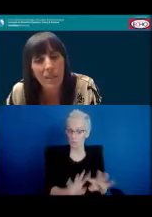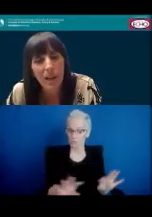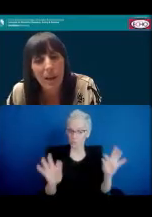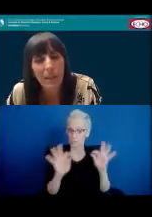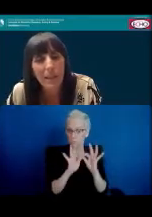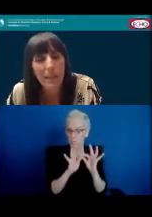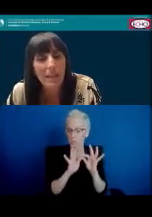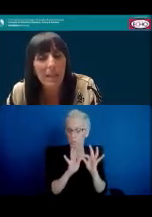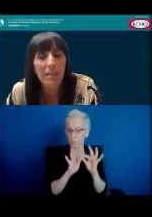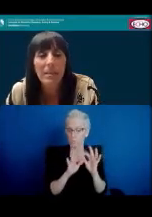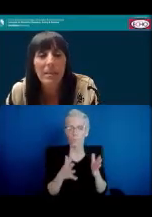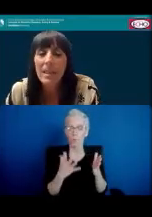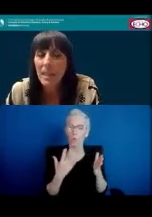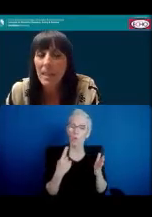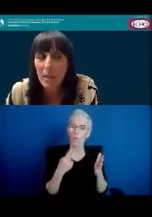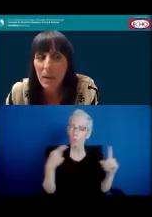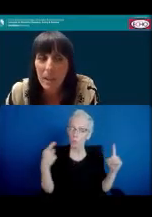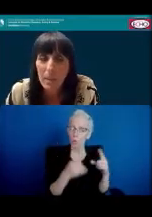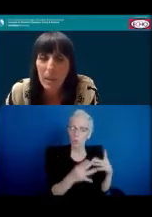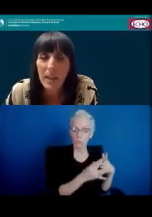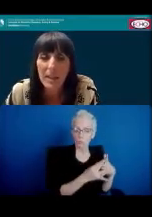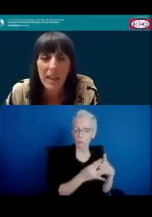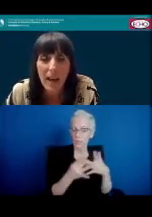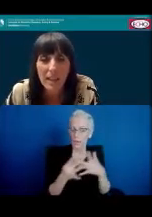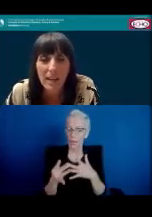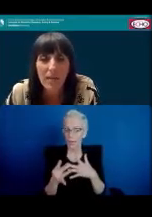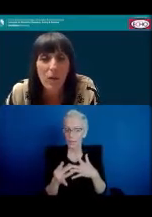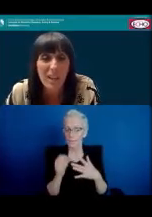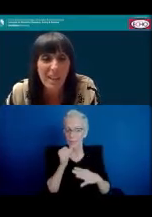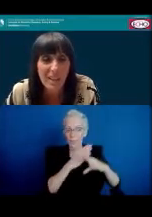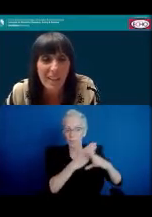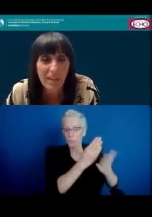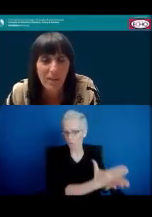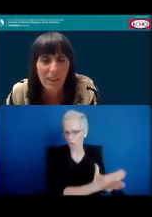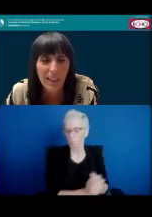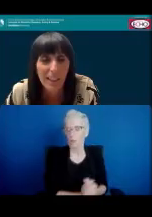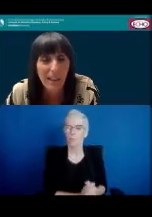stopping it, let's give him what his body is asking for safely.